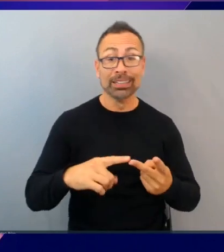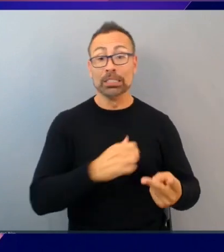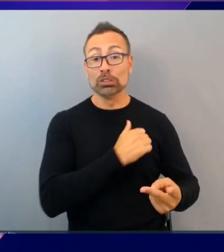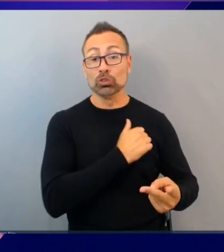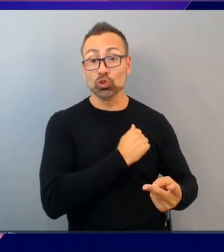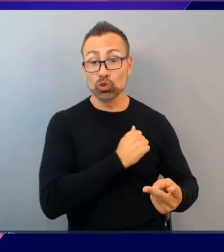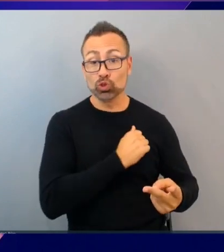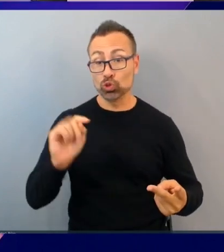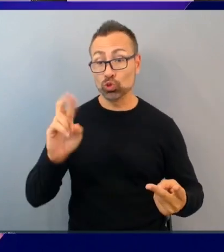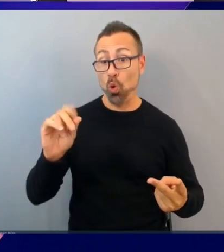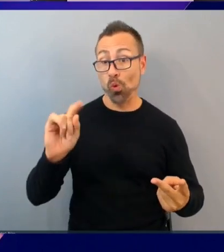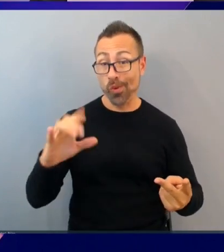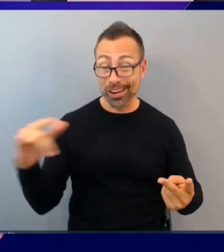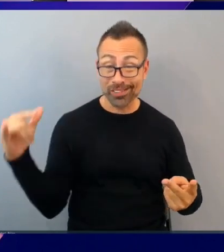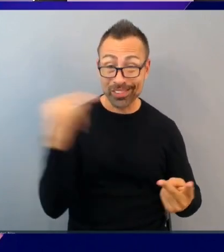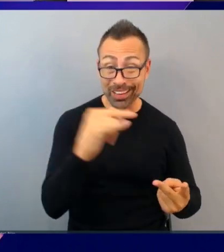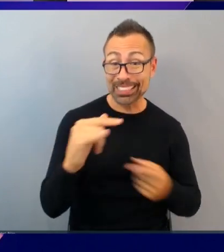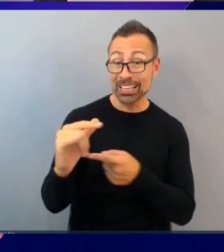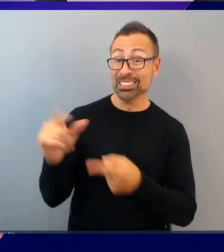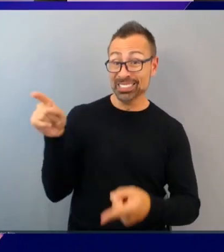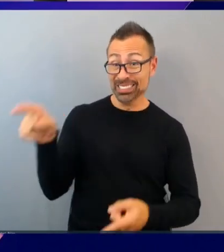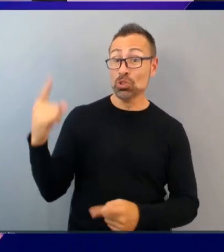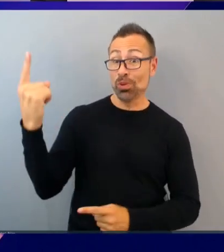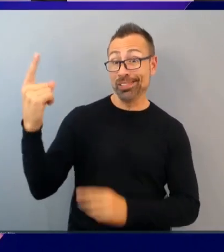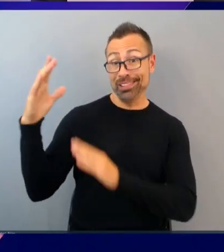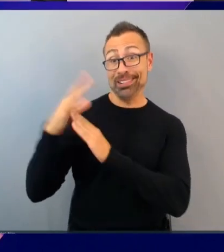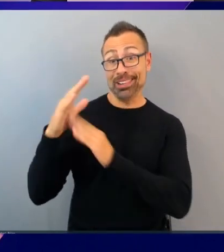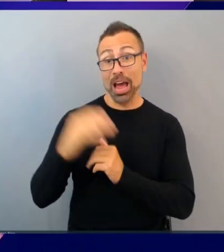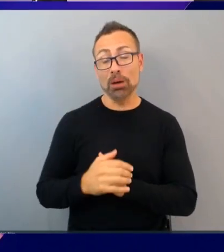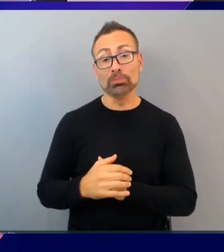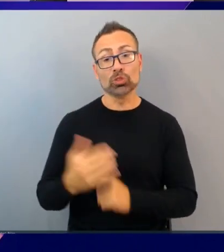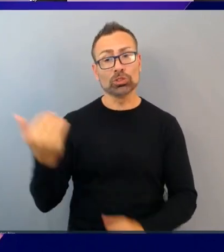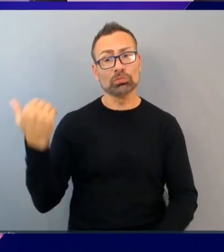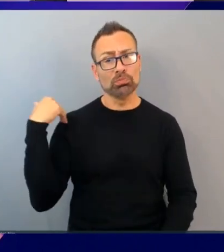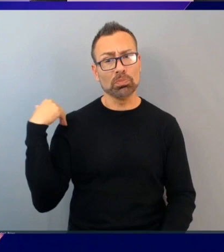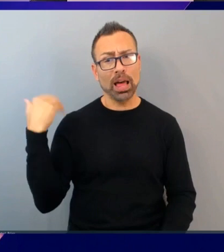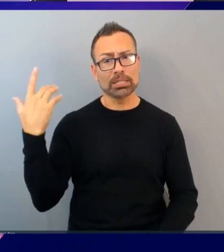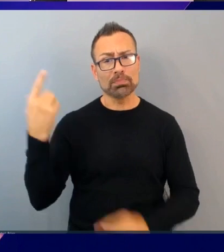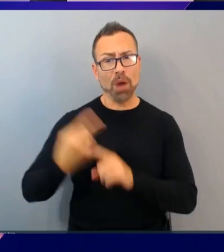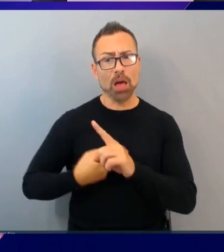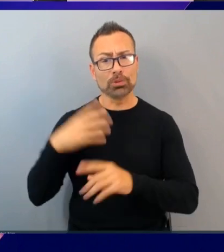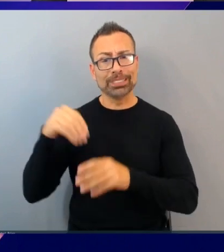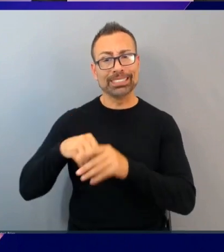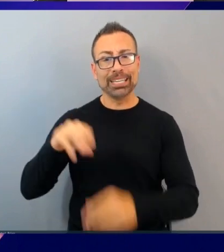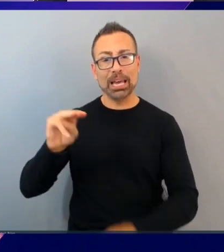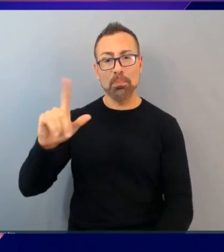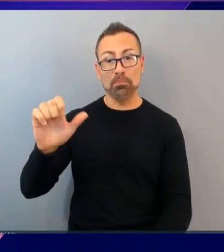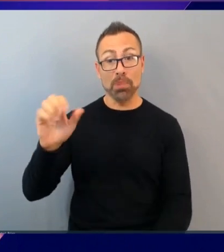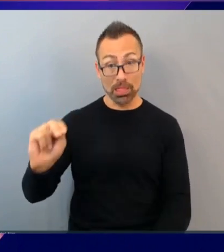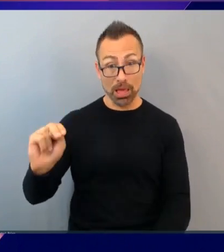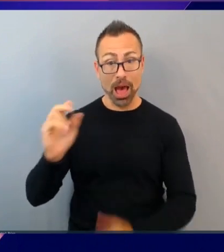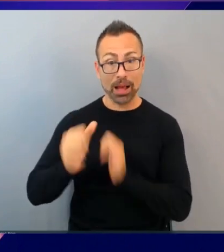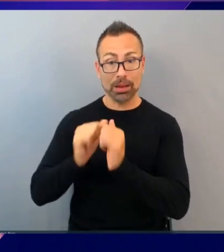both virtually and in real life. They were just in Milan last month competing. Gotta give it up to Canada, you know? So I gotta ask, you know,